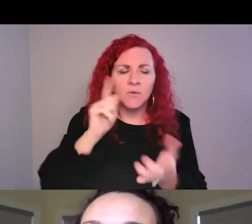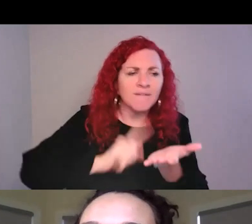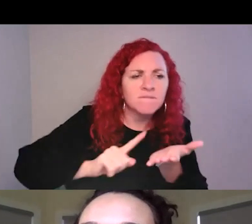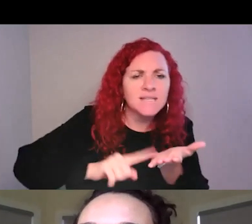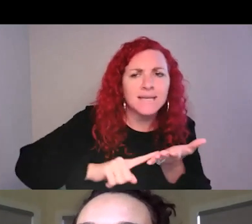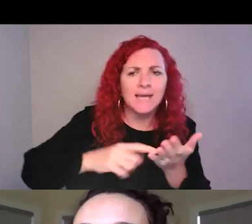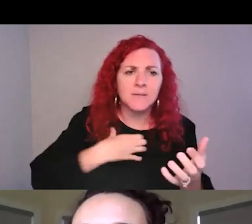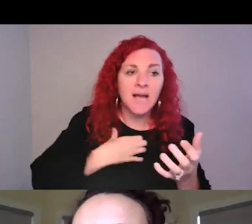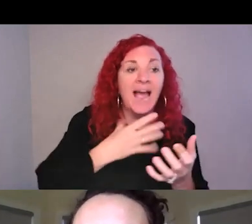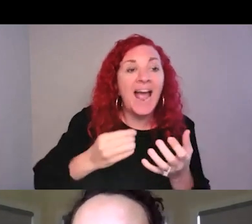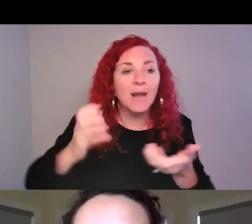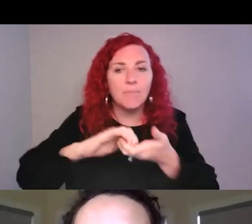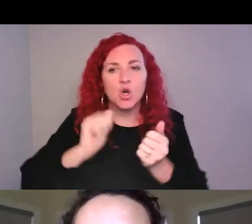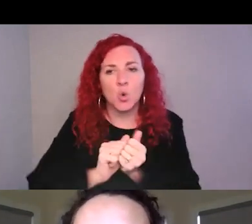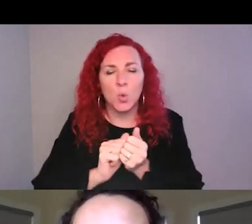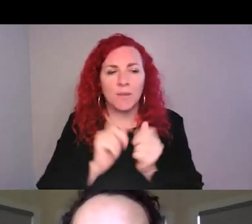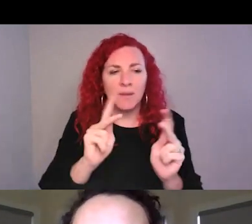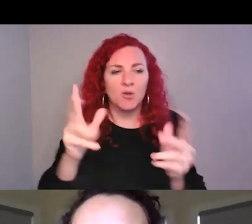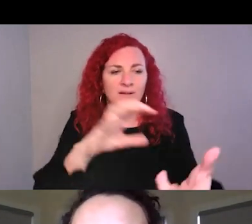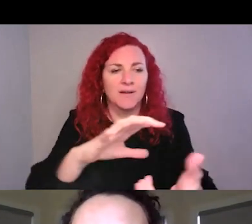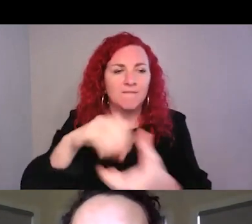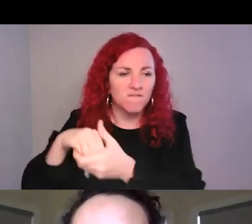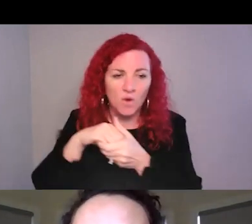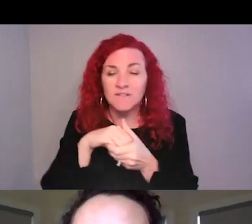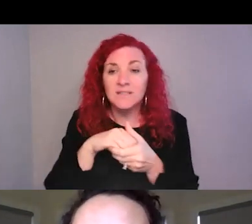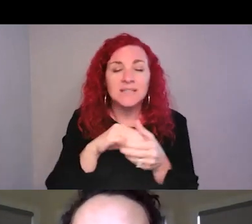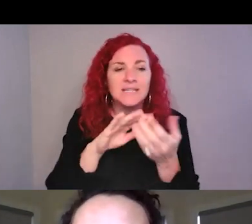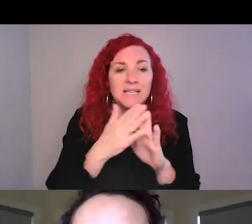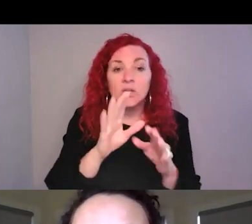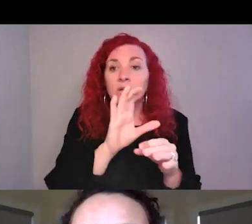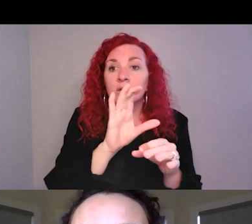WE HAVE A VARIETY OF PROVIDERS ACROSS THE STATE AND